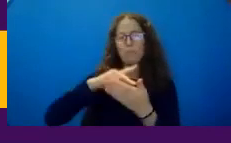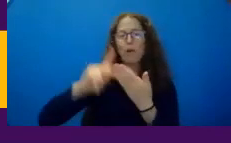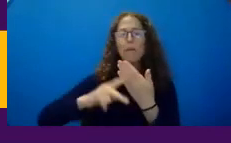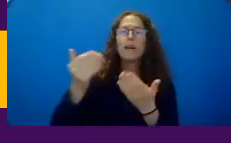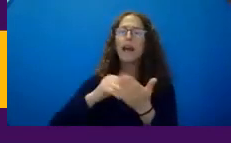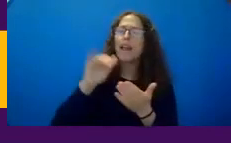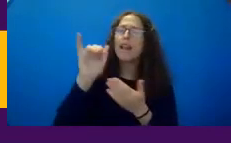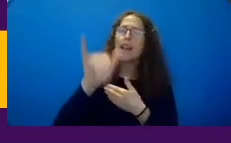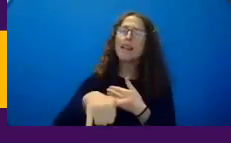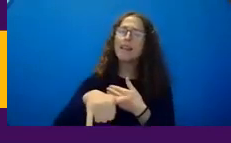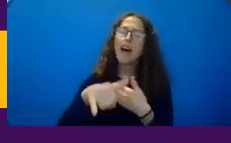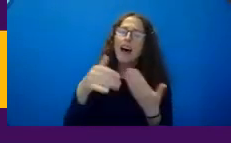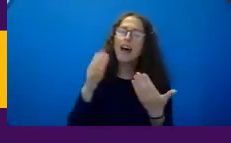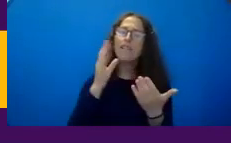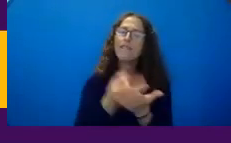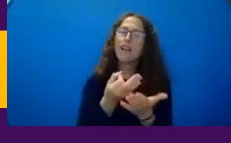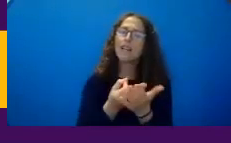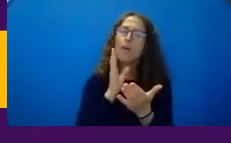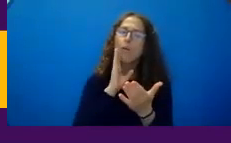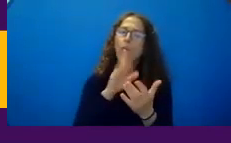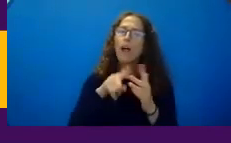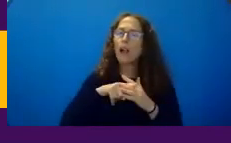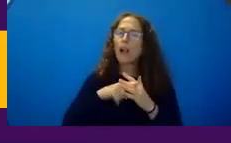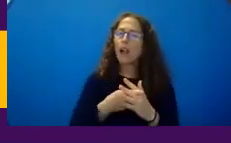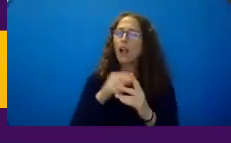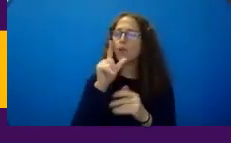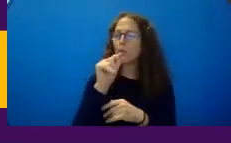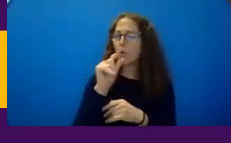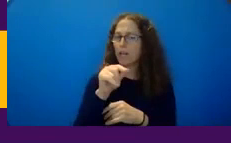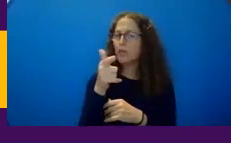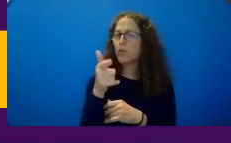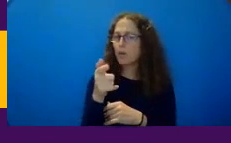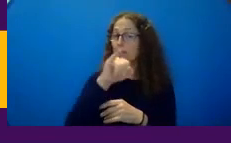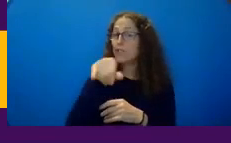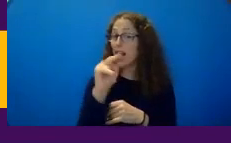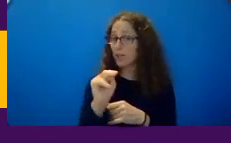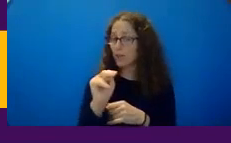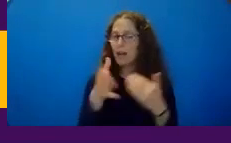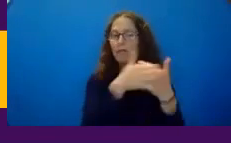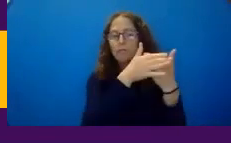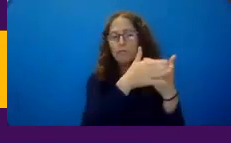106,000, APPROXIMATELY. YOU CAN SEE A BREAKDOWN OF THE